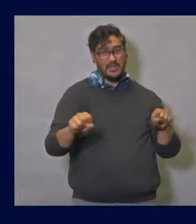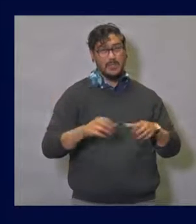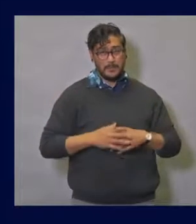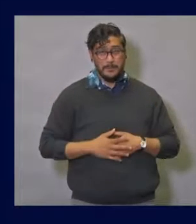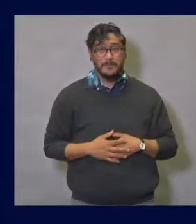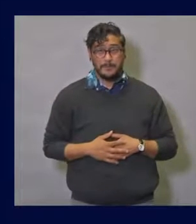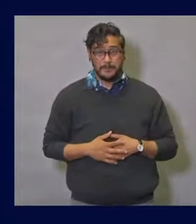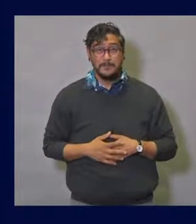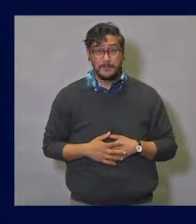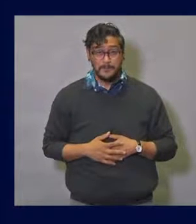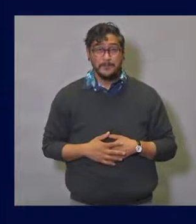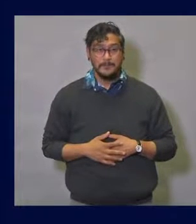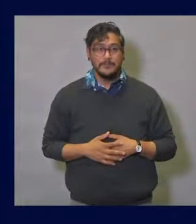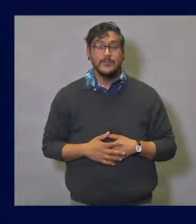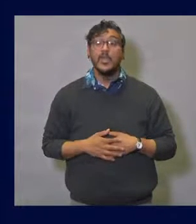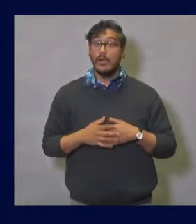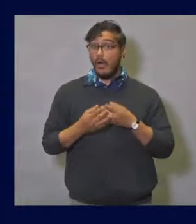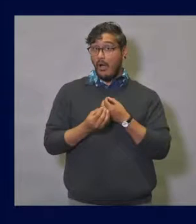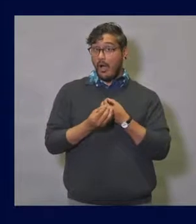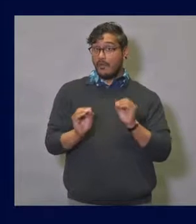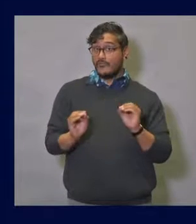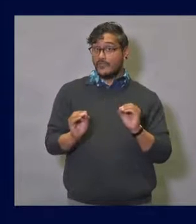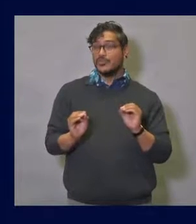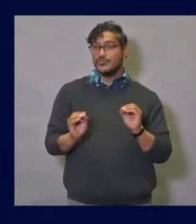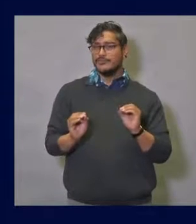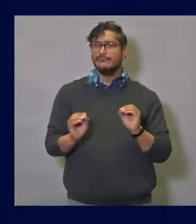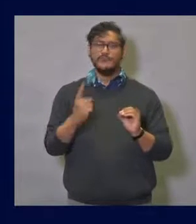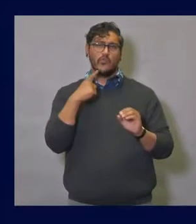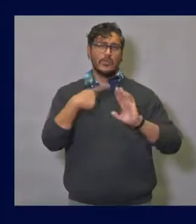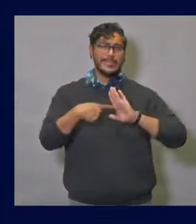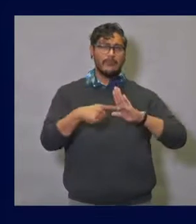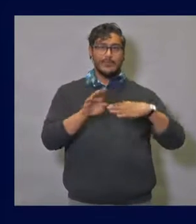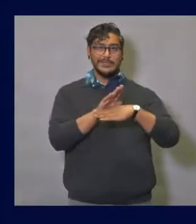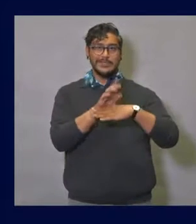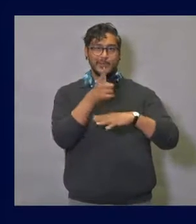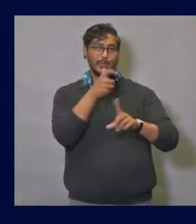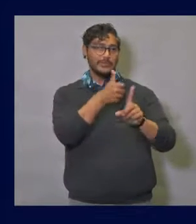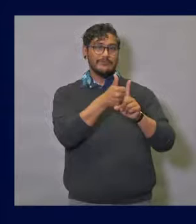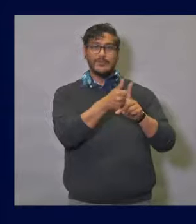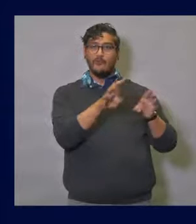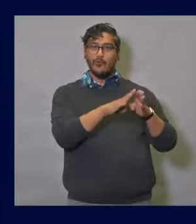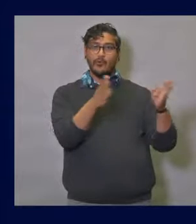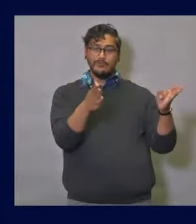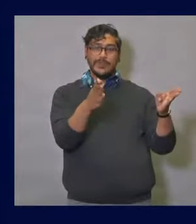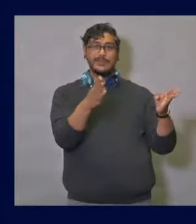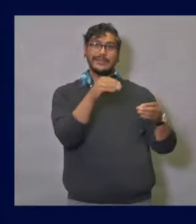ONE AT ALL POSSIBLE.